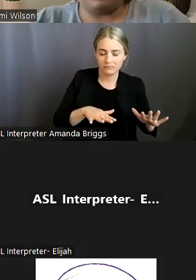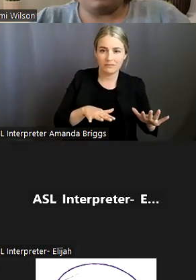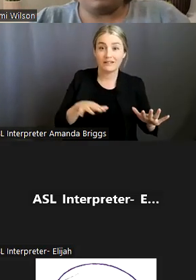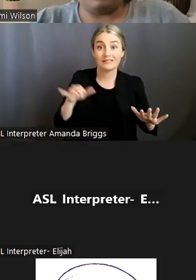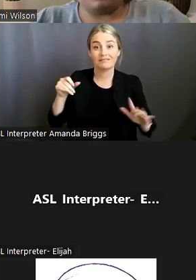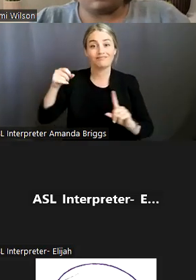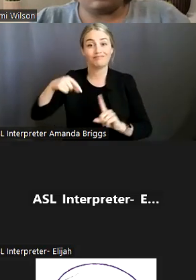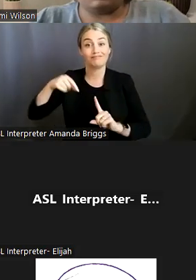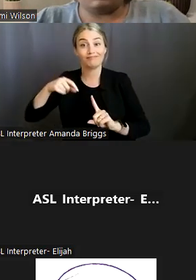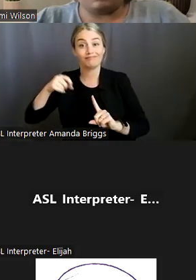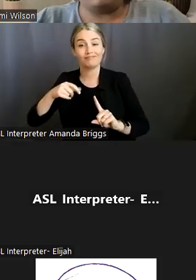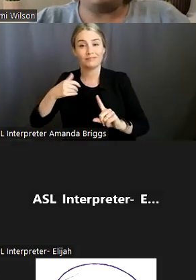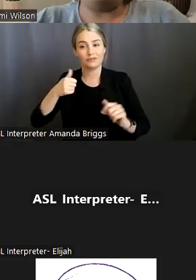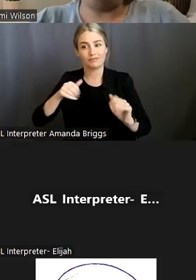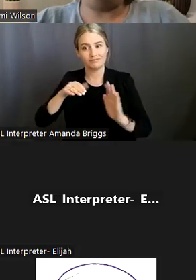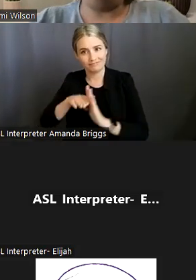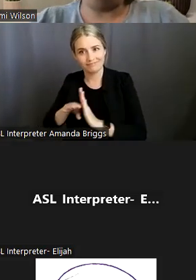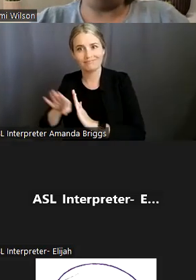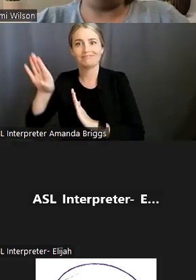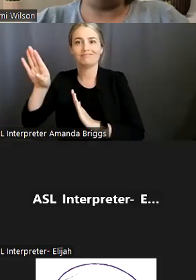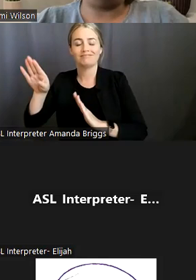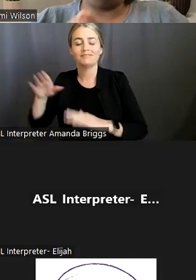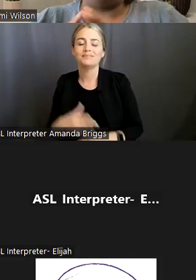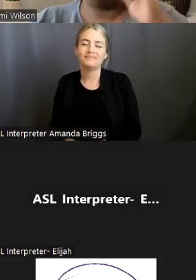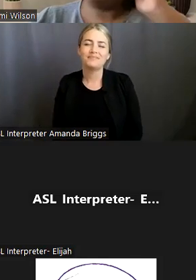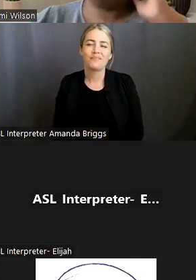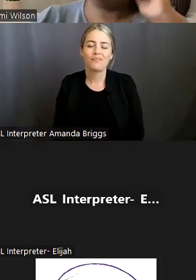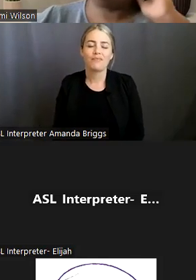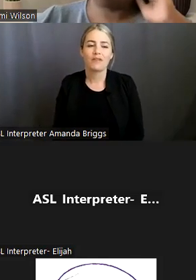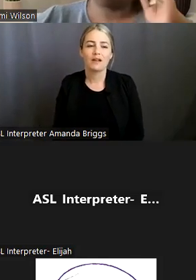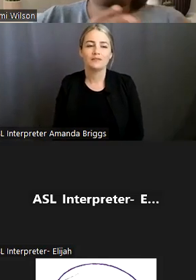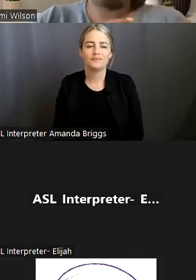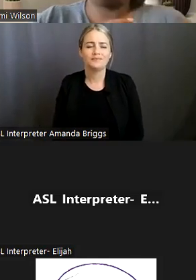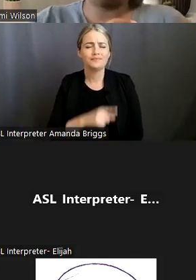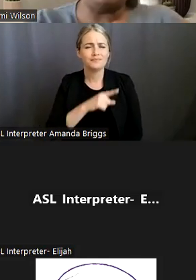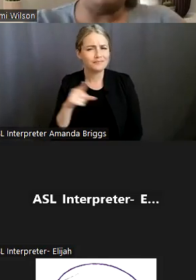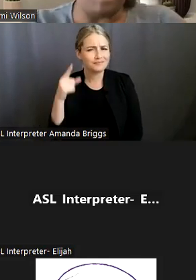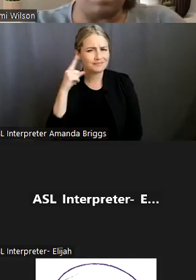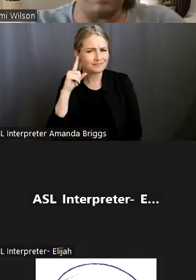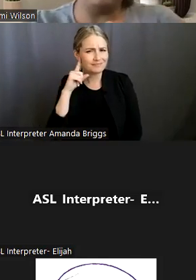you might have heard of the term speed balling.